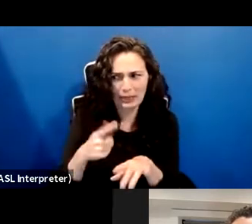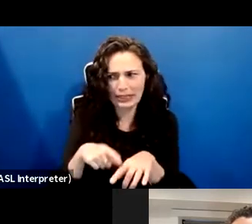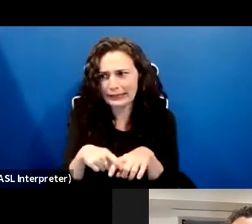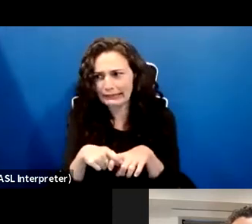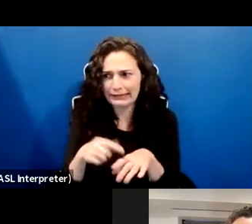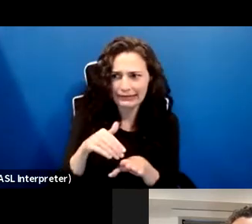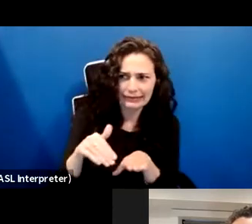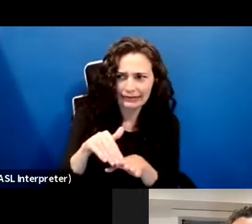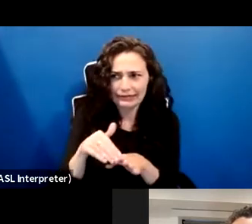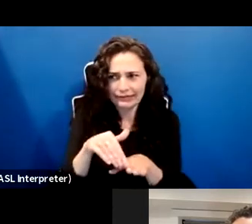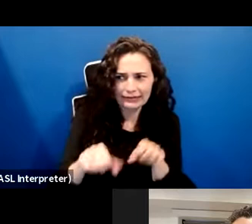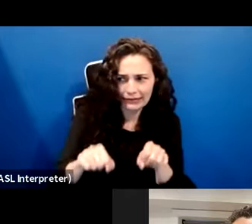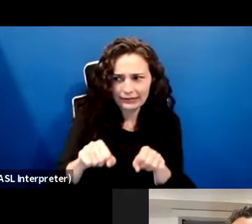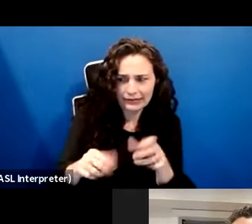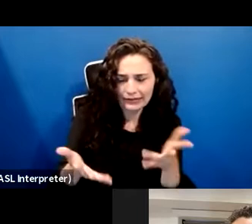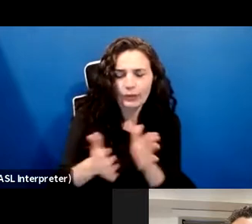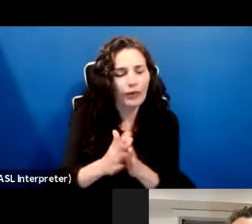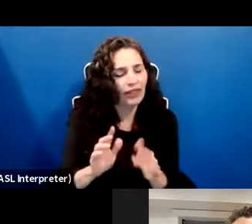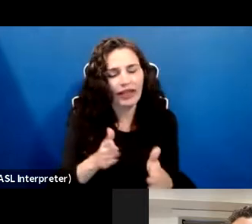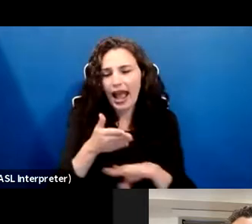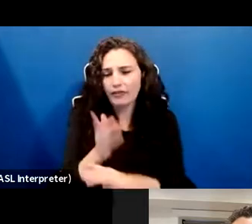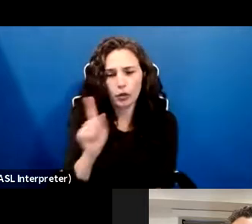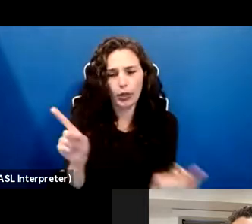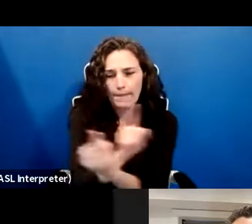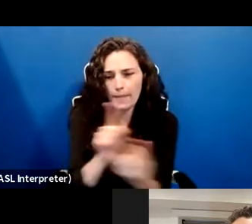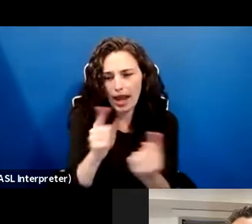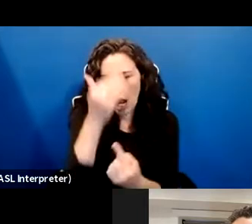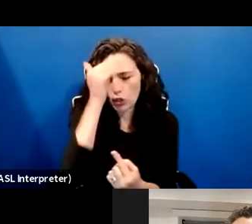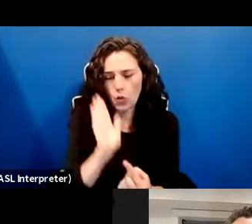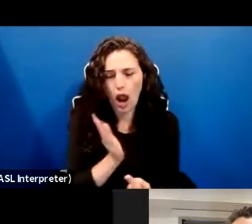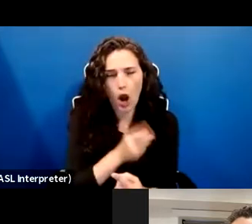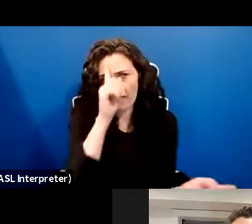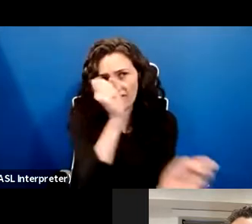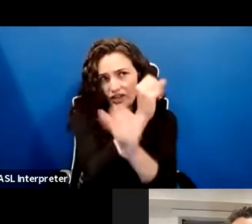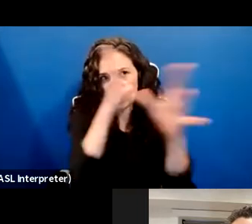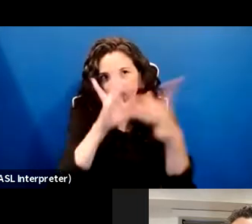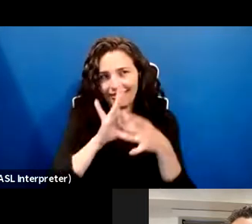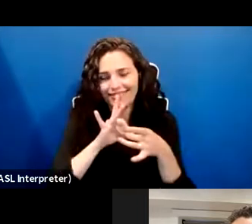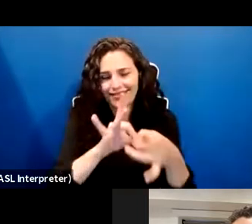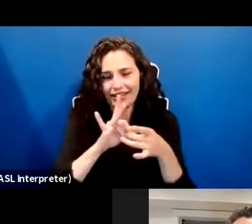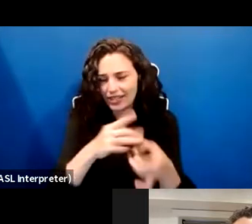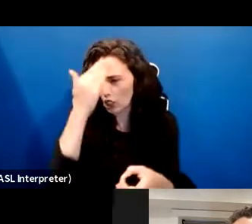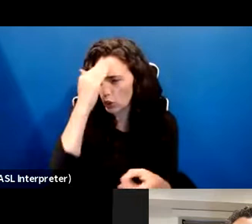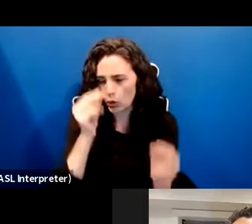I knew that there was a connection in our visions. I knew instantly just meeting them